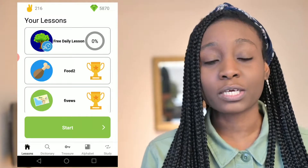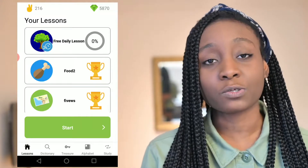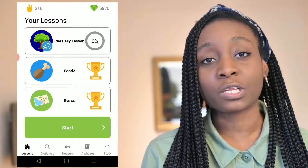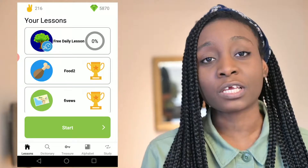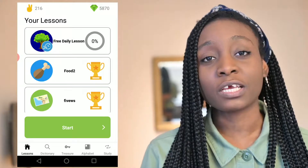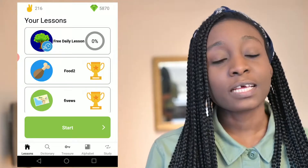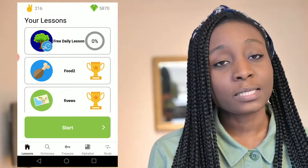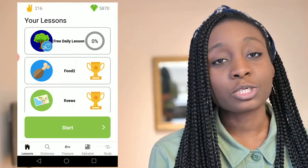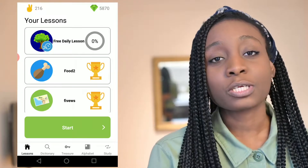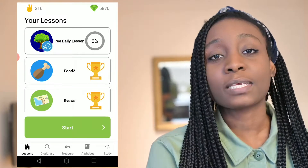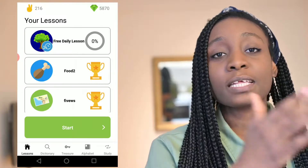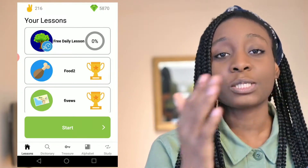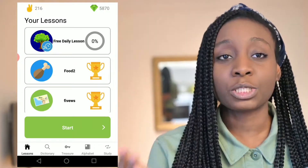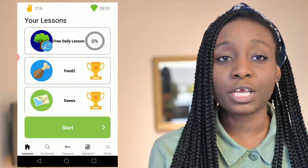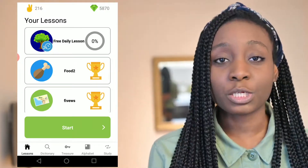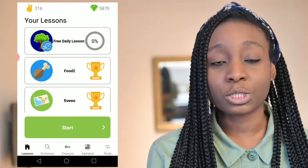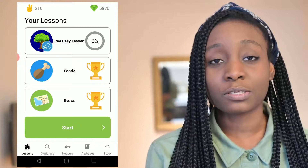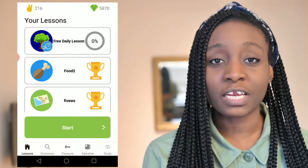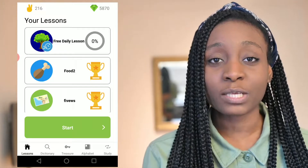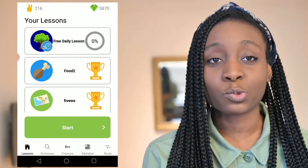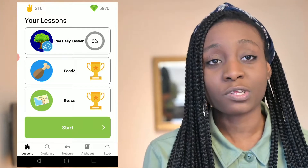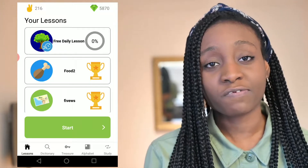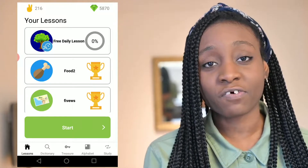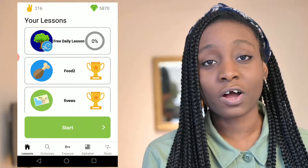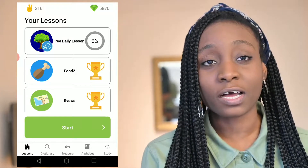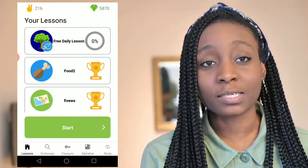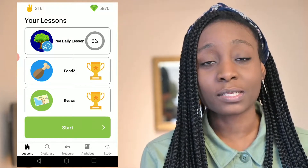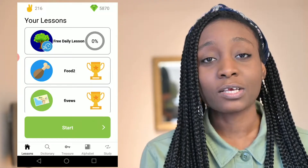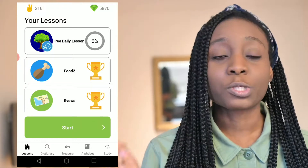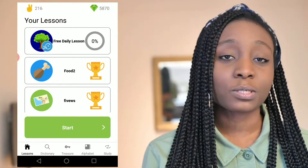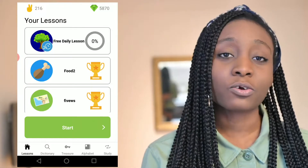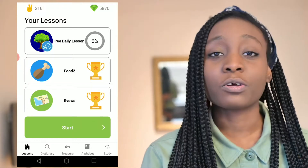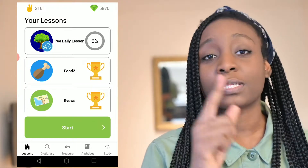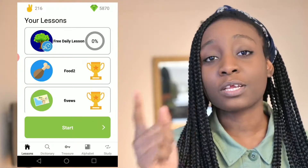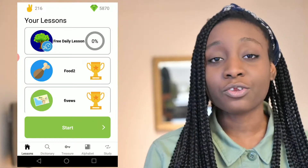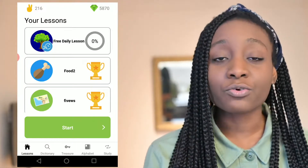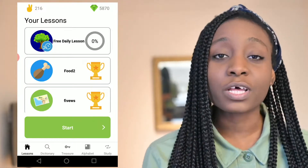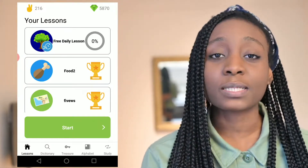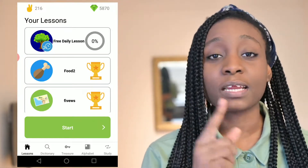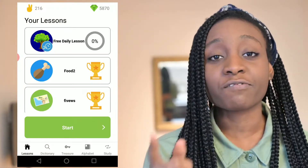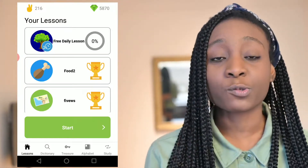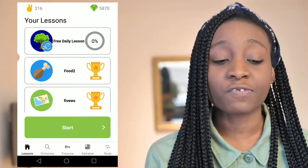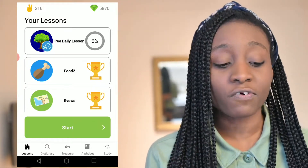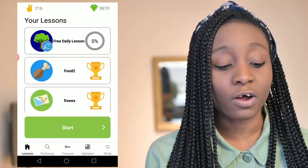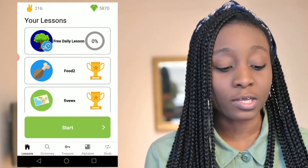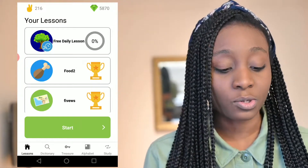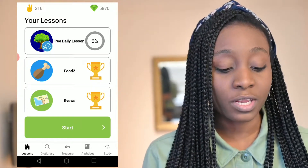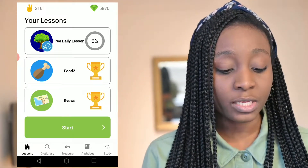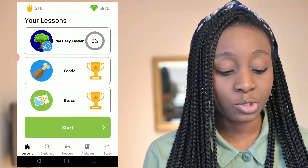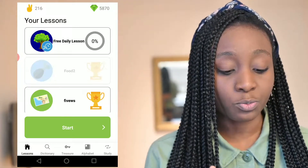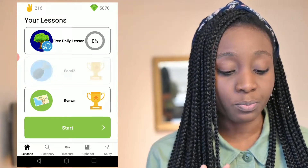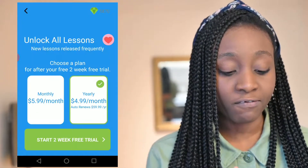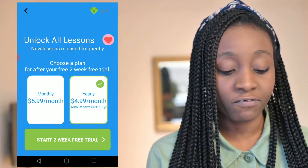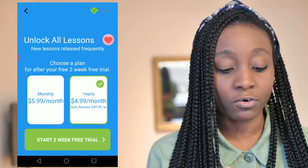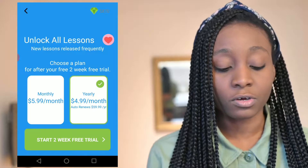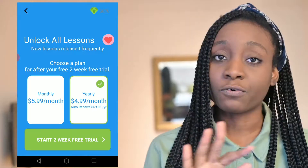actually, the lesson just gets changed for the next 24 hours, so it's it's a new lesson every 24 hours unless you pay for